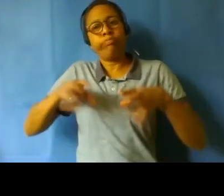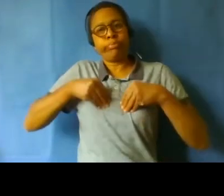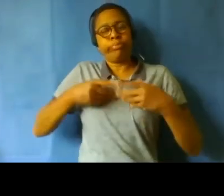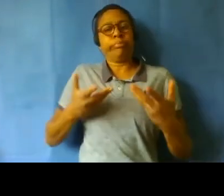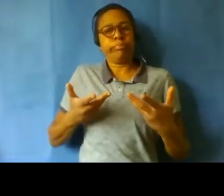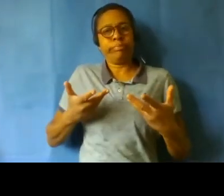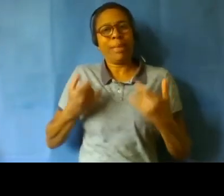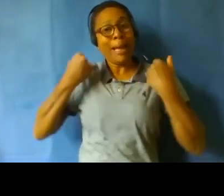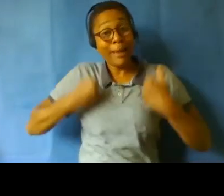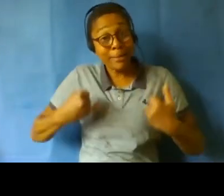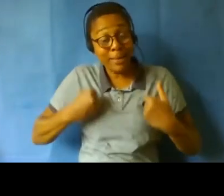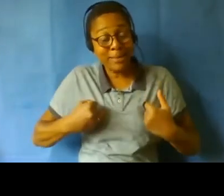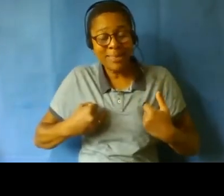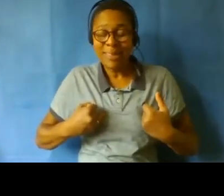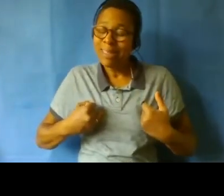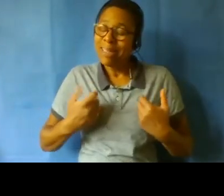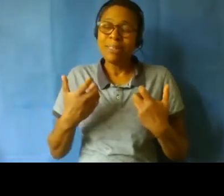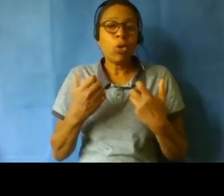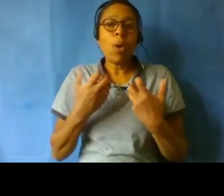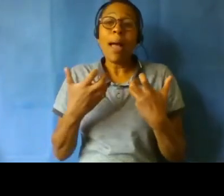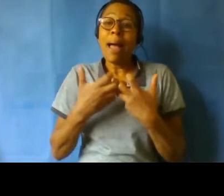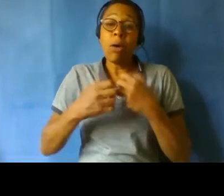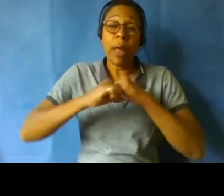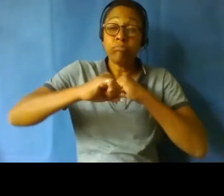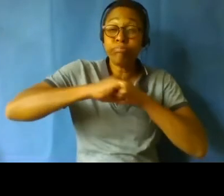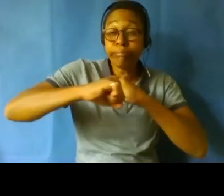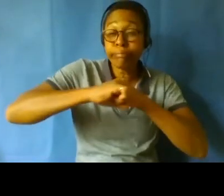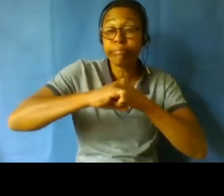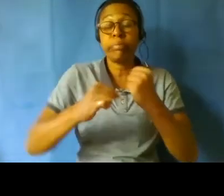way they advertised it especially for a vaccine aimed at twelve-year-old girls